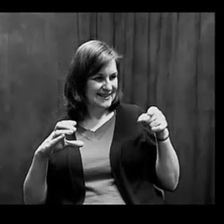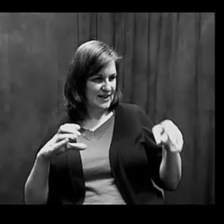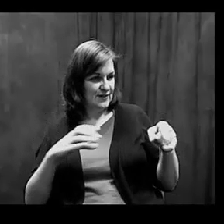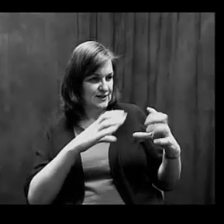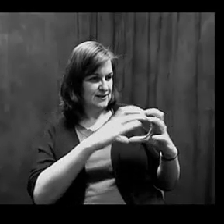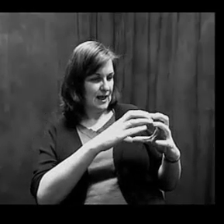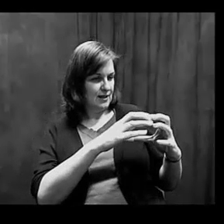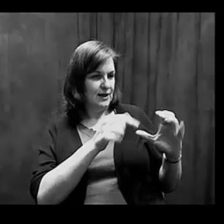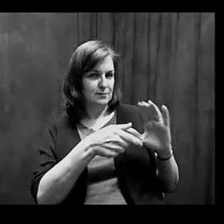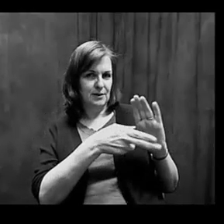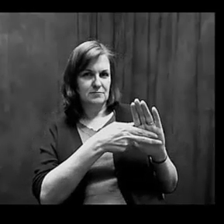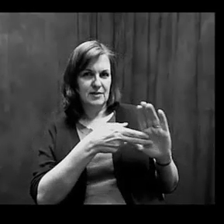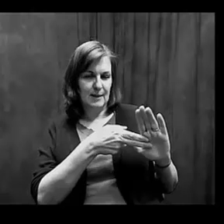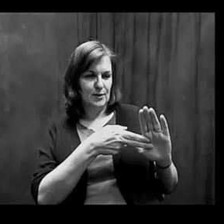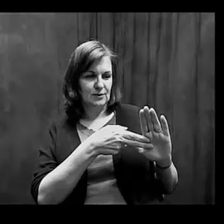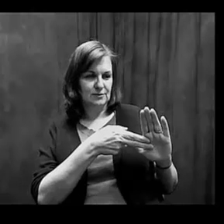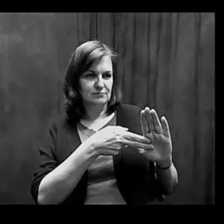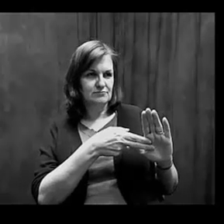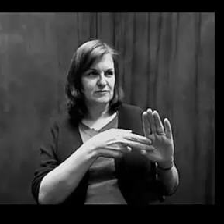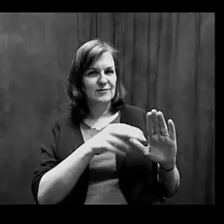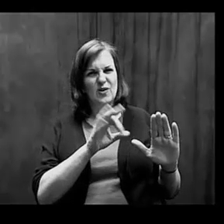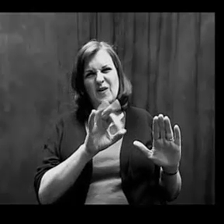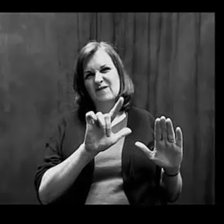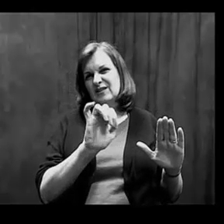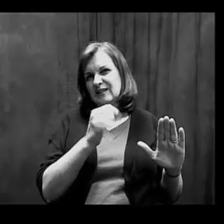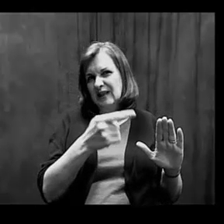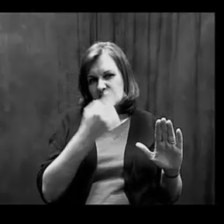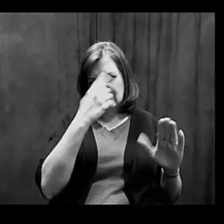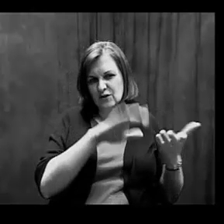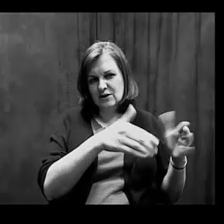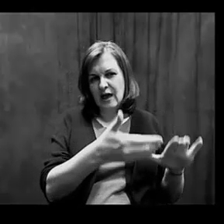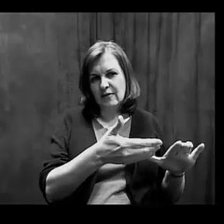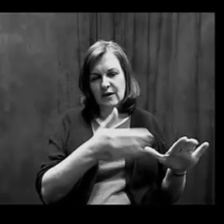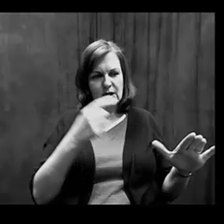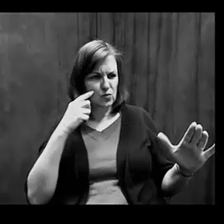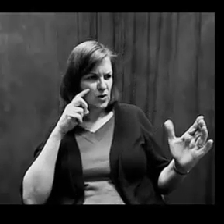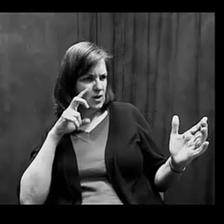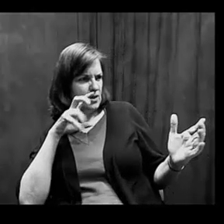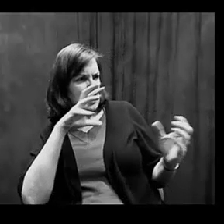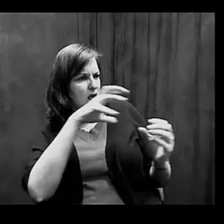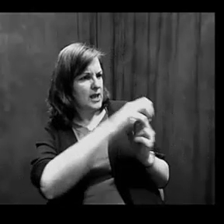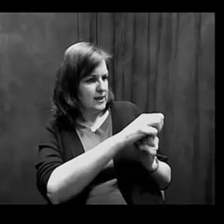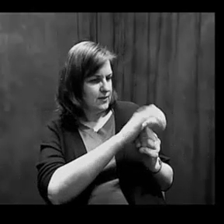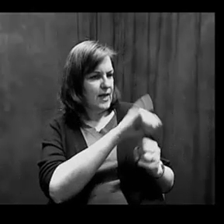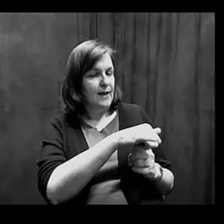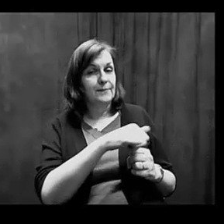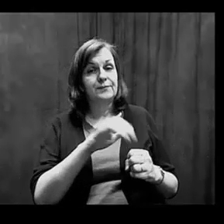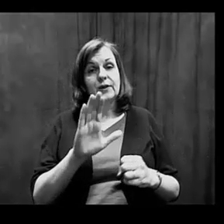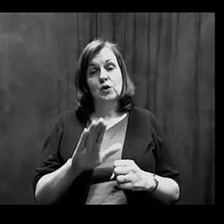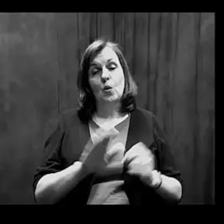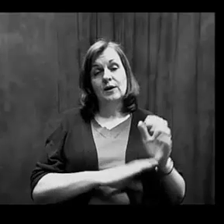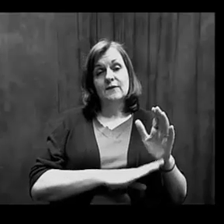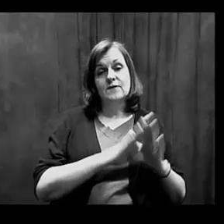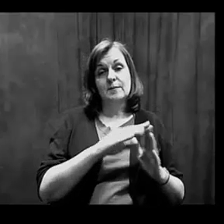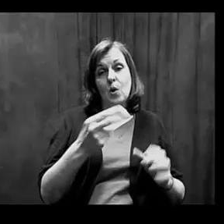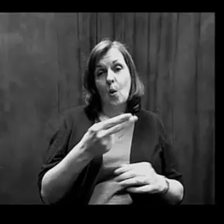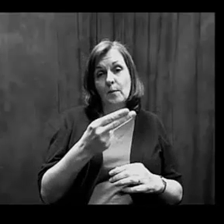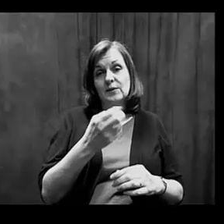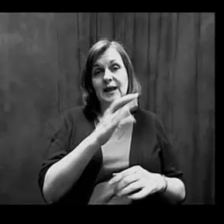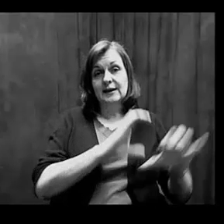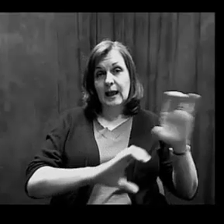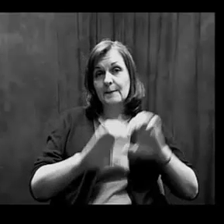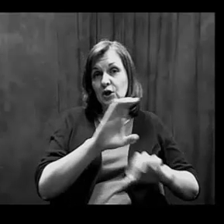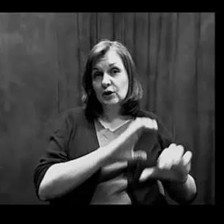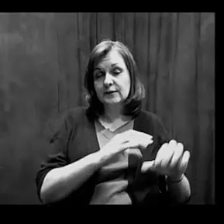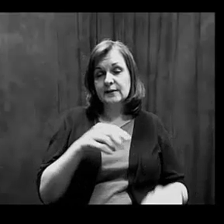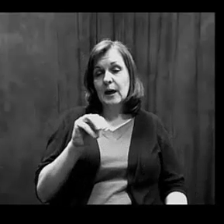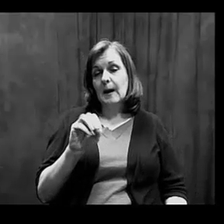and target any cell that has been flagged for death so you're a developmental hormones and